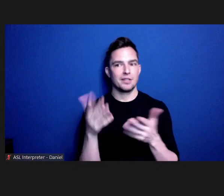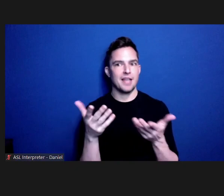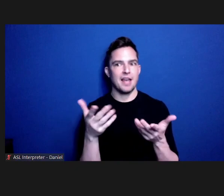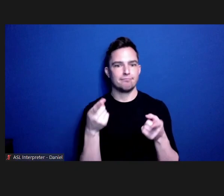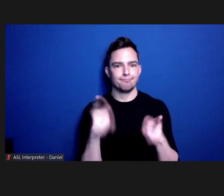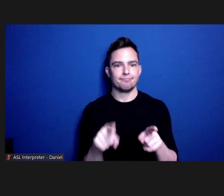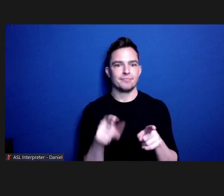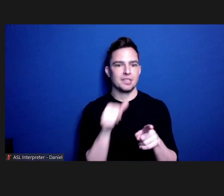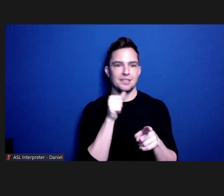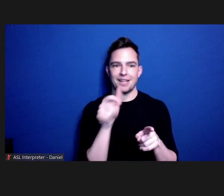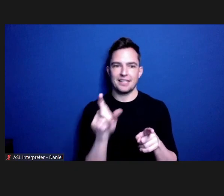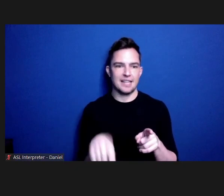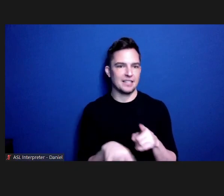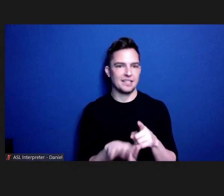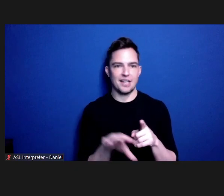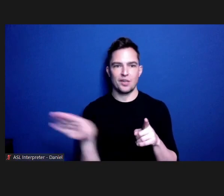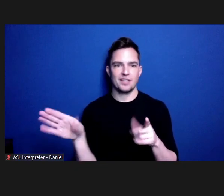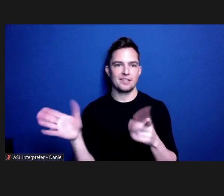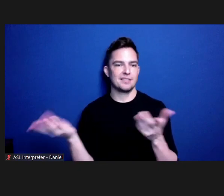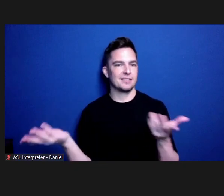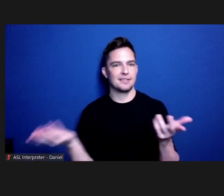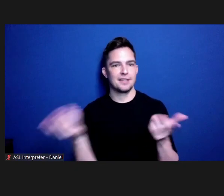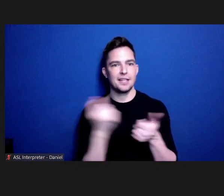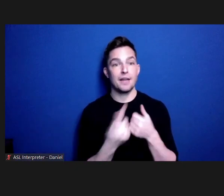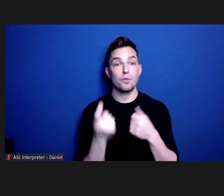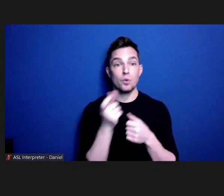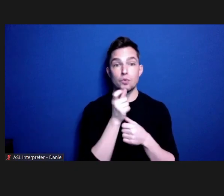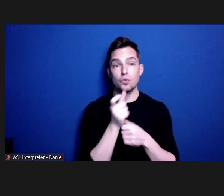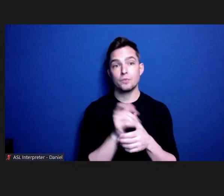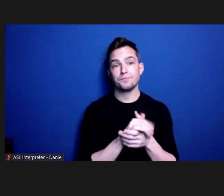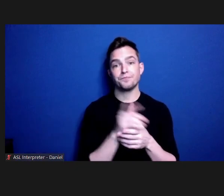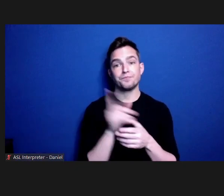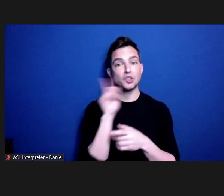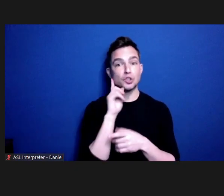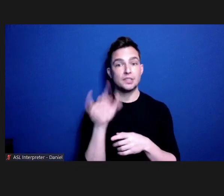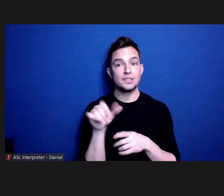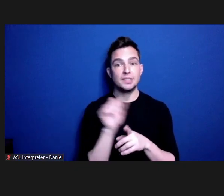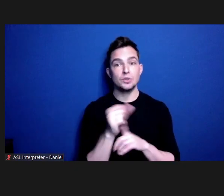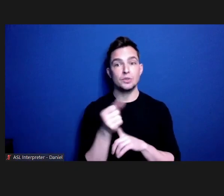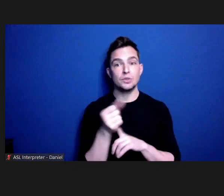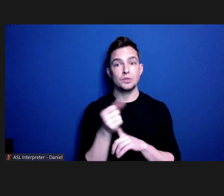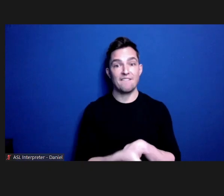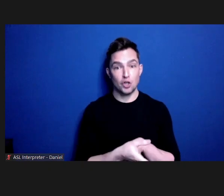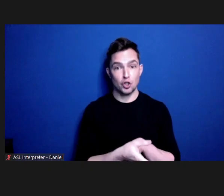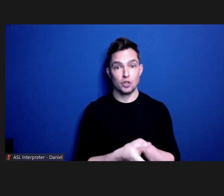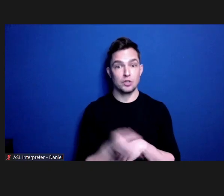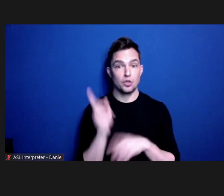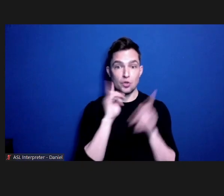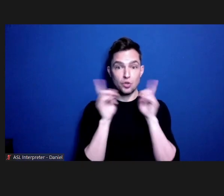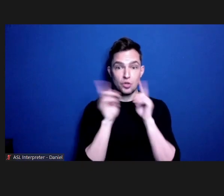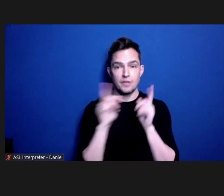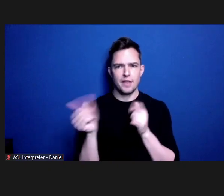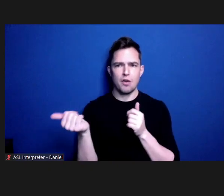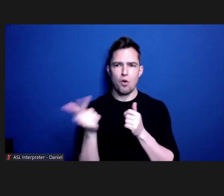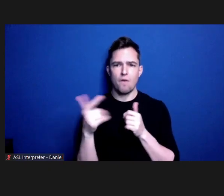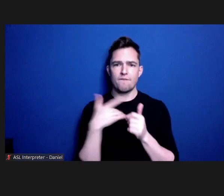And every buddy who heard the situation after the fact, felt that way, right? So I think